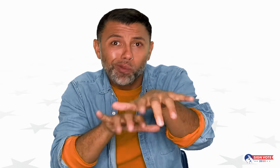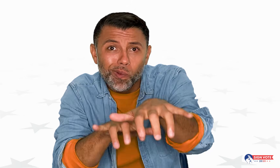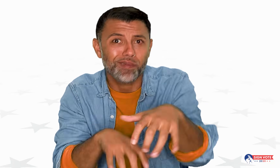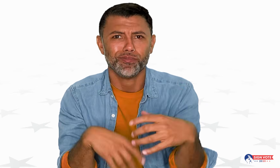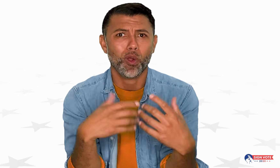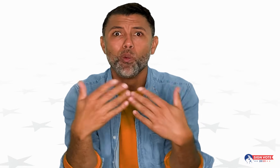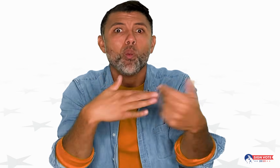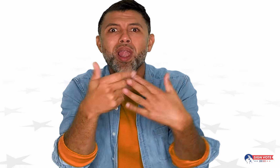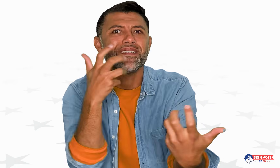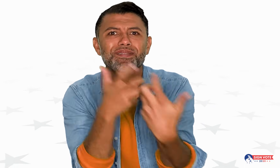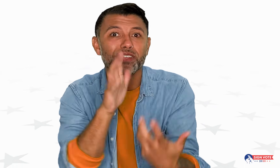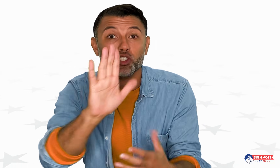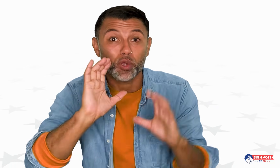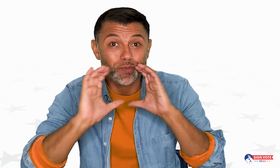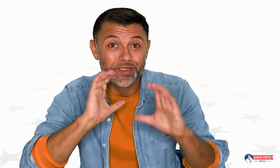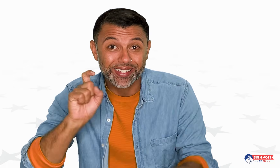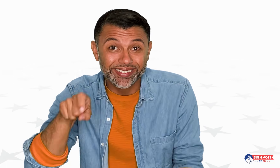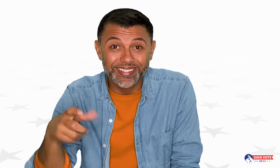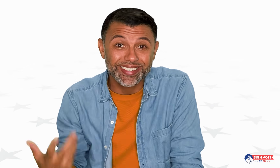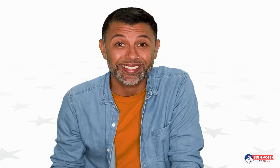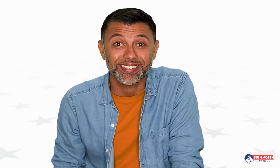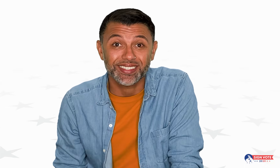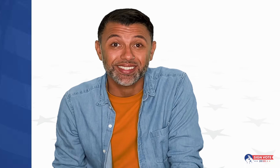CART, or whatever fits your communication needs!